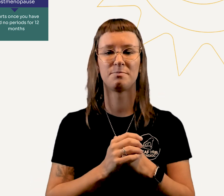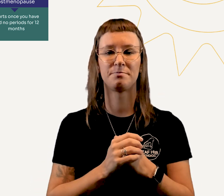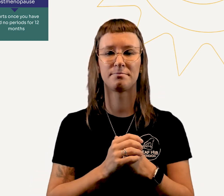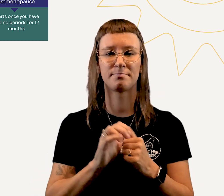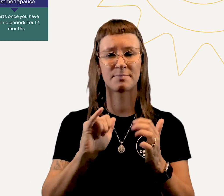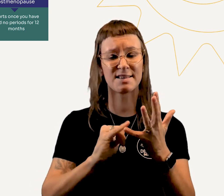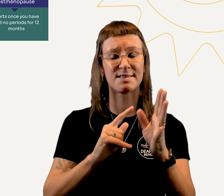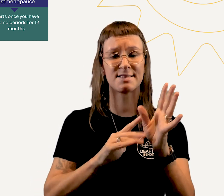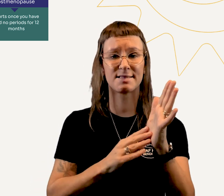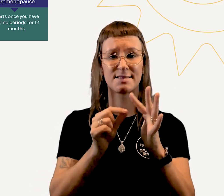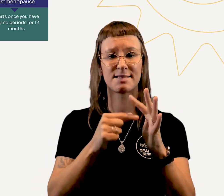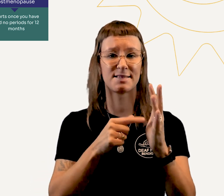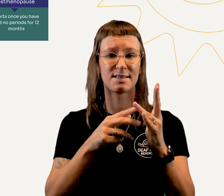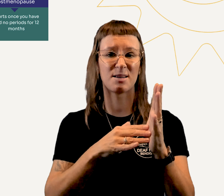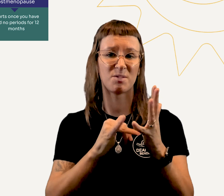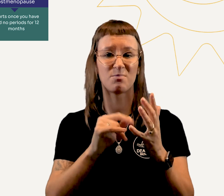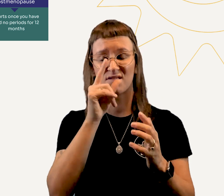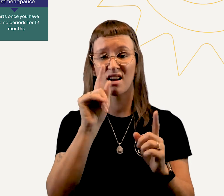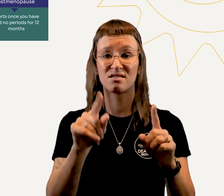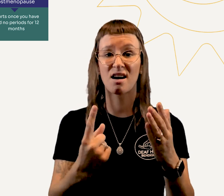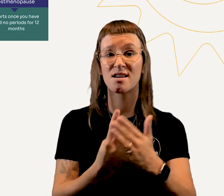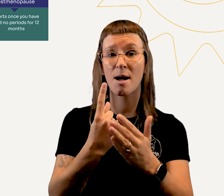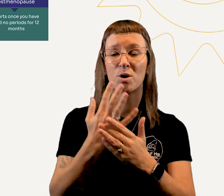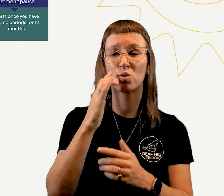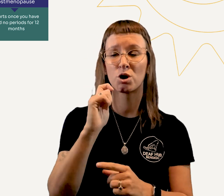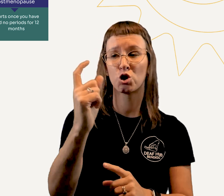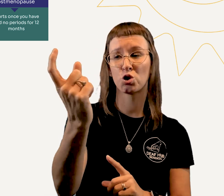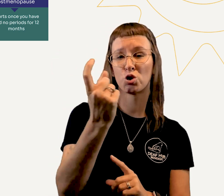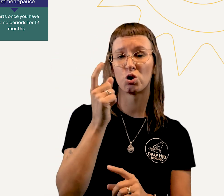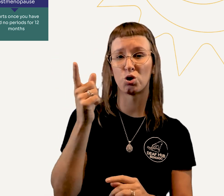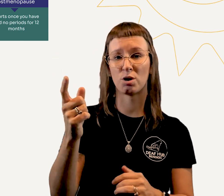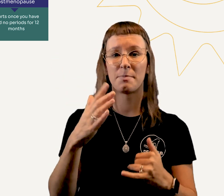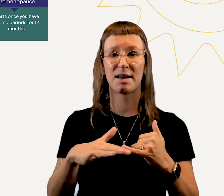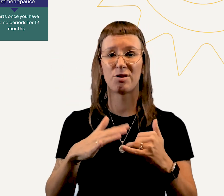Symptoms may start to occur in the lead-up to the final period during the perimenopause phase.